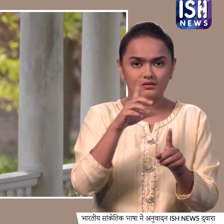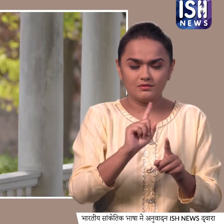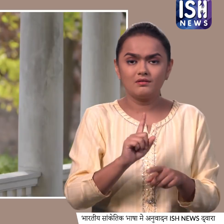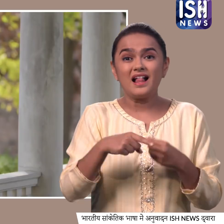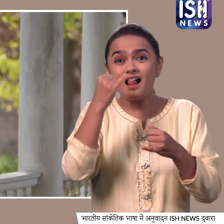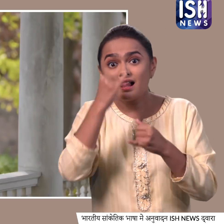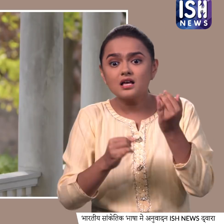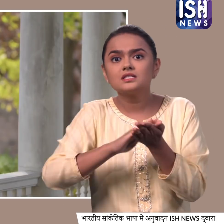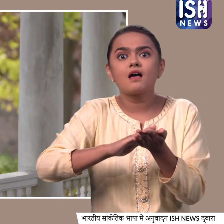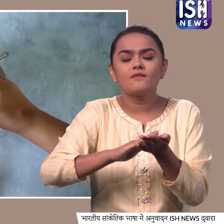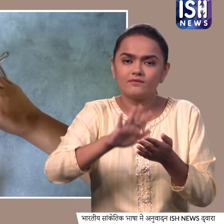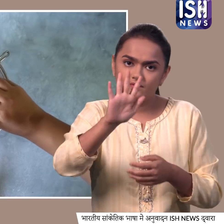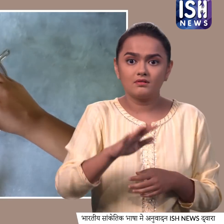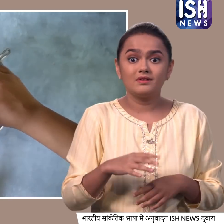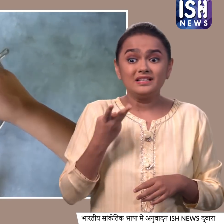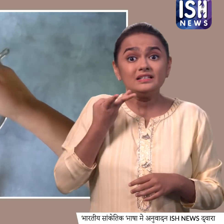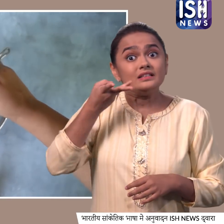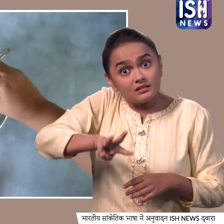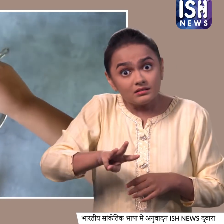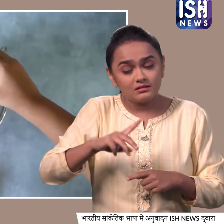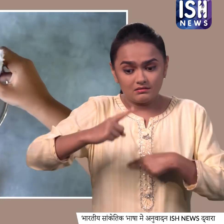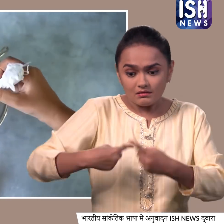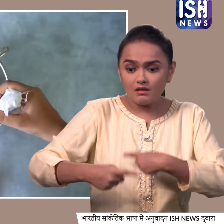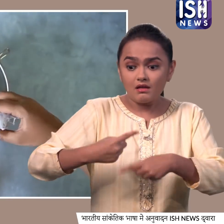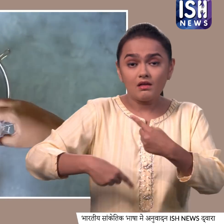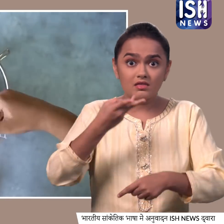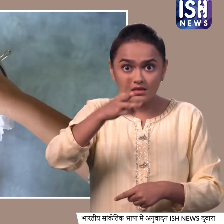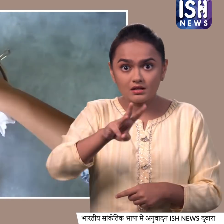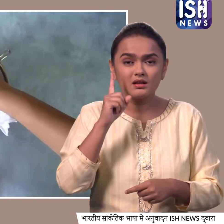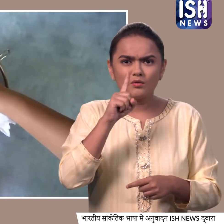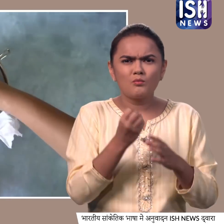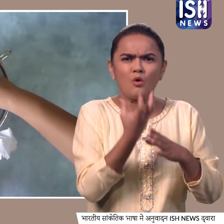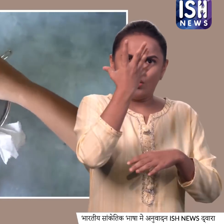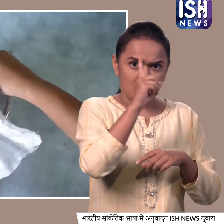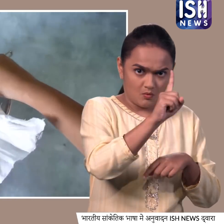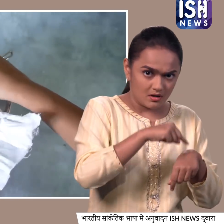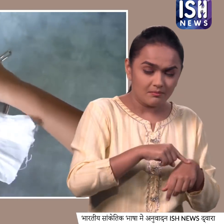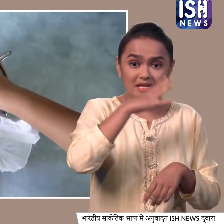The last step is washing them. For the next 3 days, once in the morning and once in the evening,